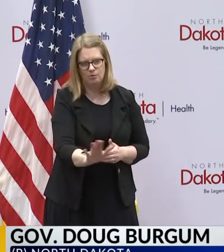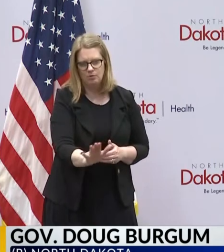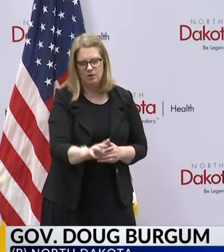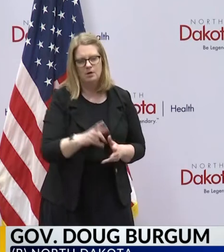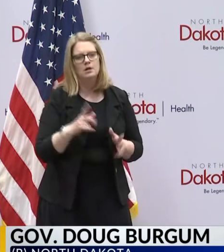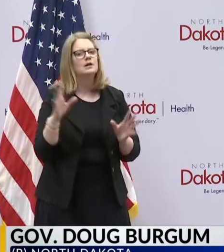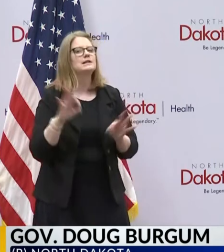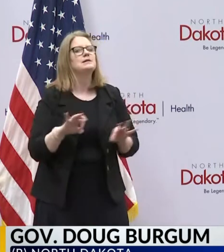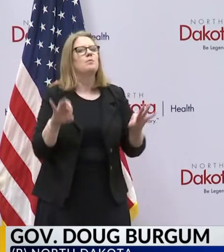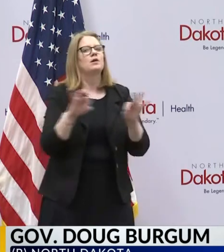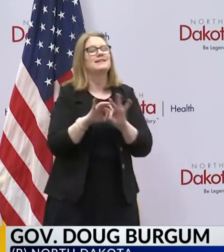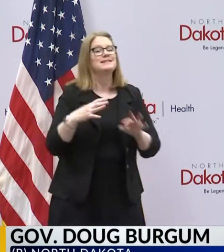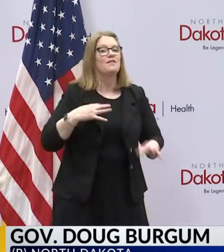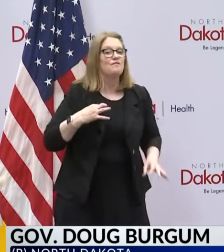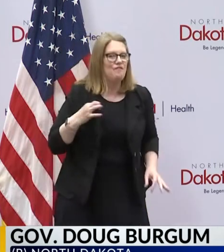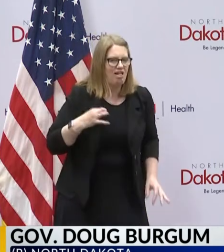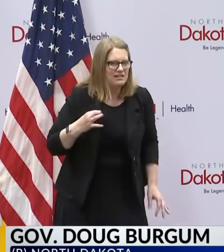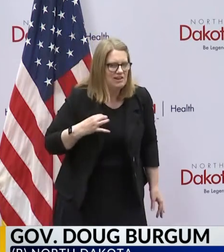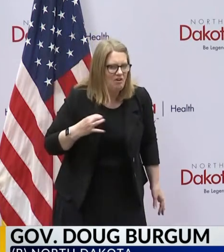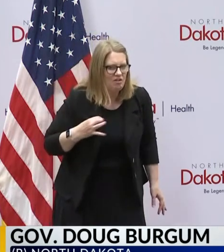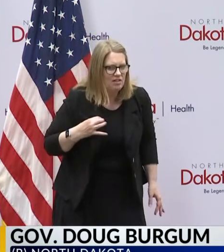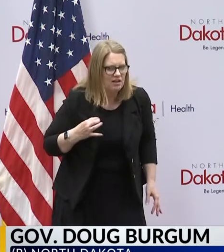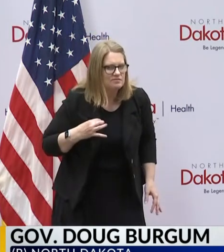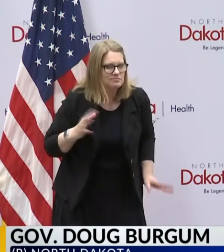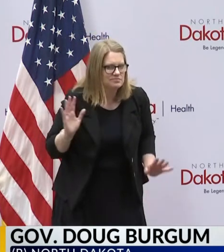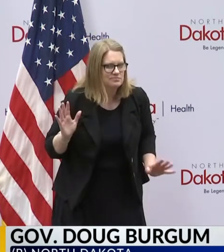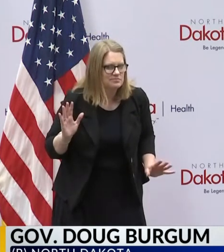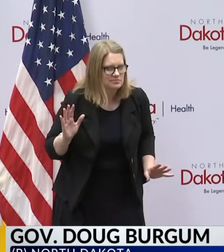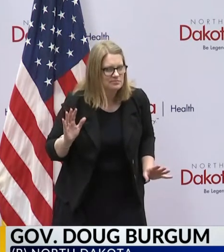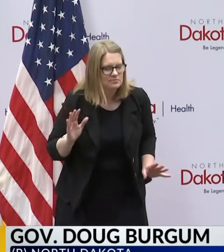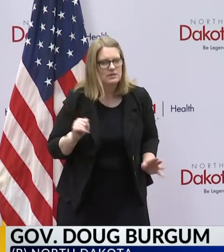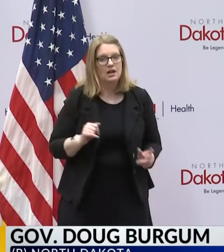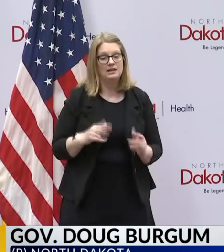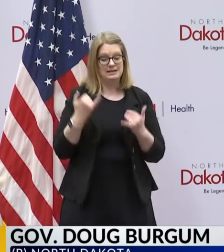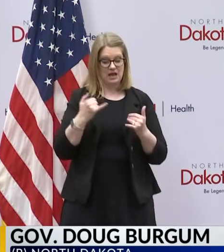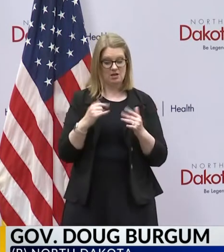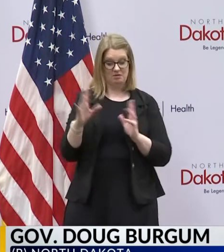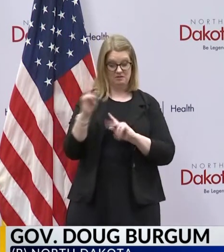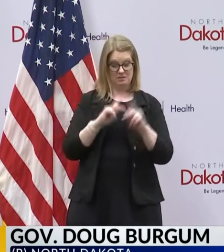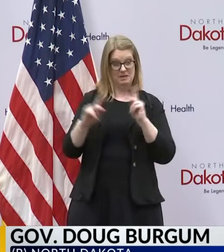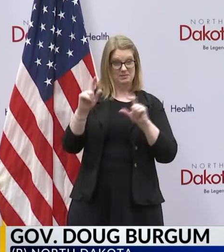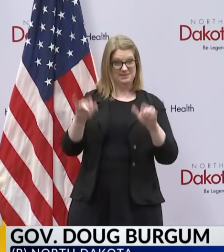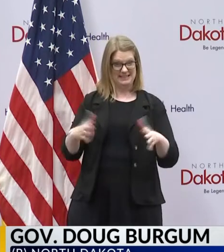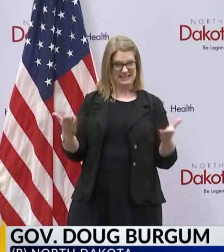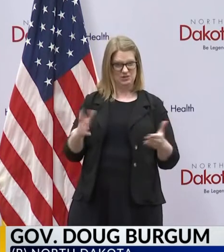SHARED VOLUNTARILY IN SOME CASES. IT'S IMPORTANT TO UNDERSTAND THIS IS VOLUNTARILY BECAUSE